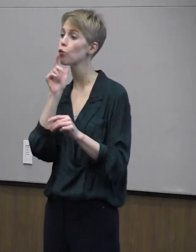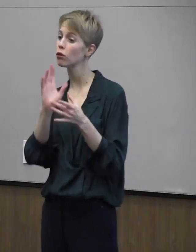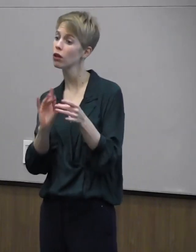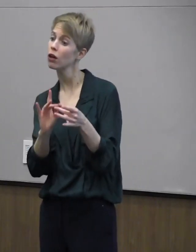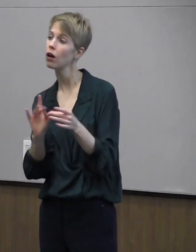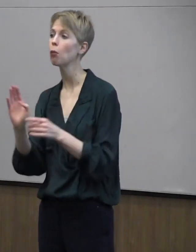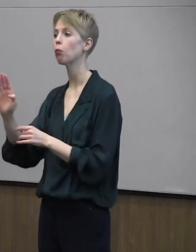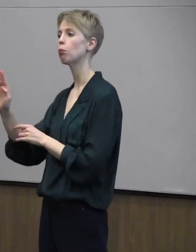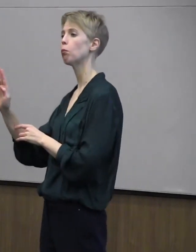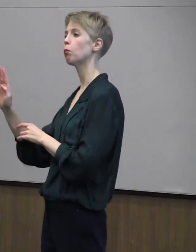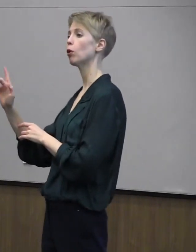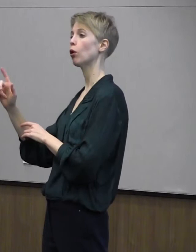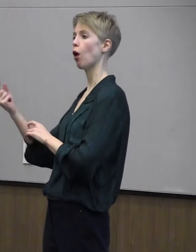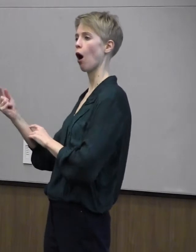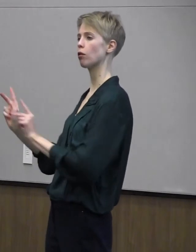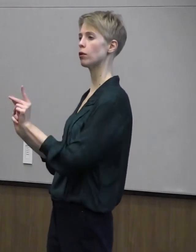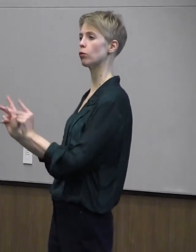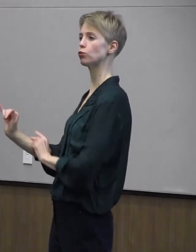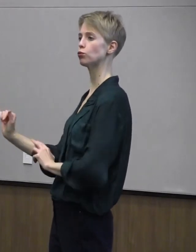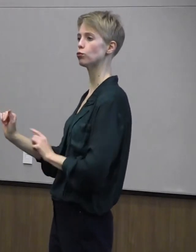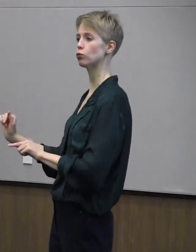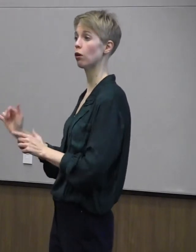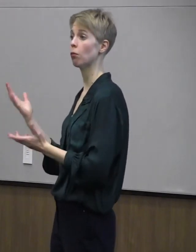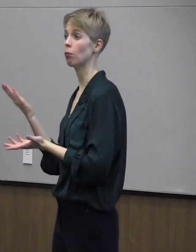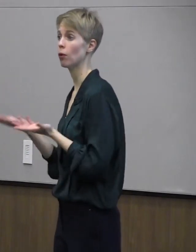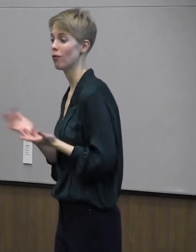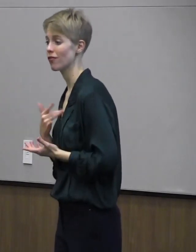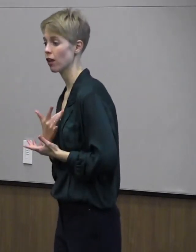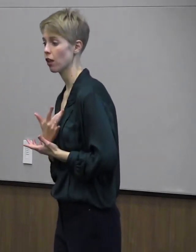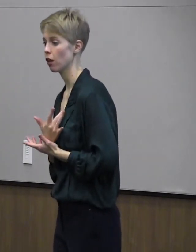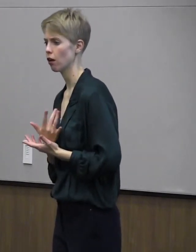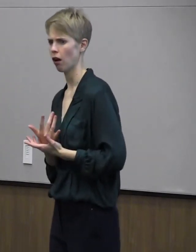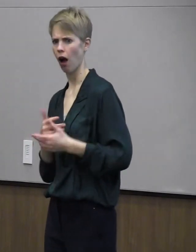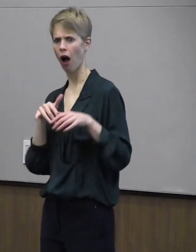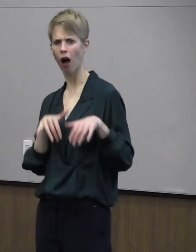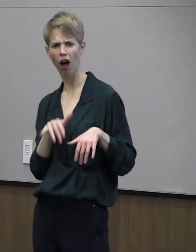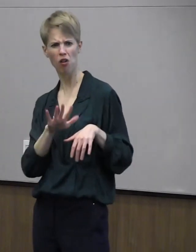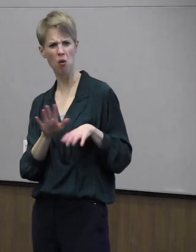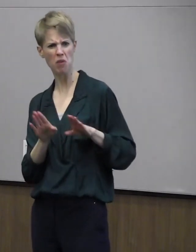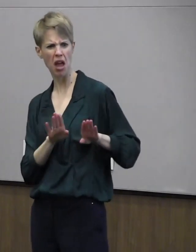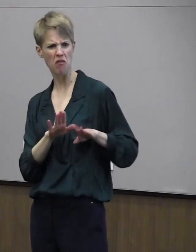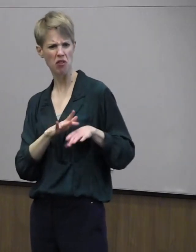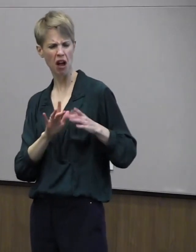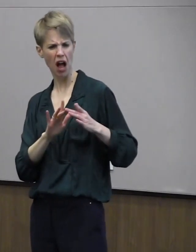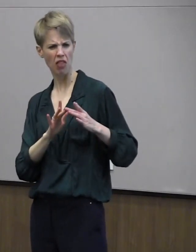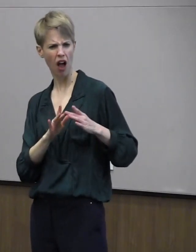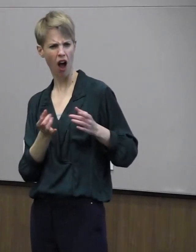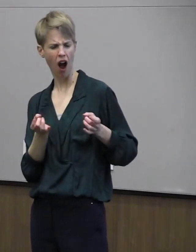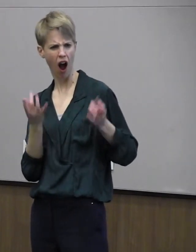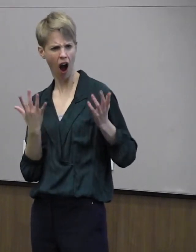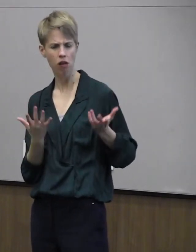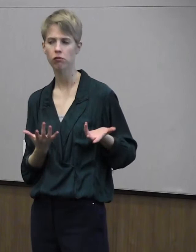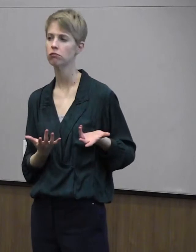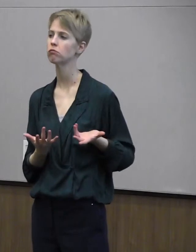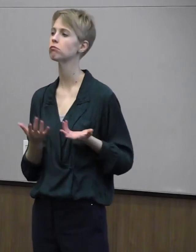who might be otherwise appalled by how they act online. Understanding compassion